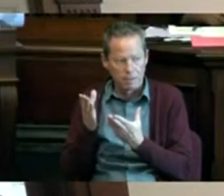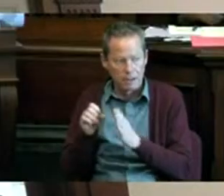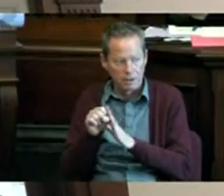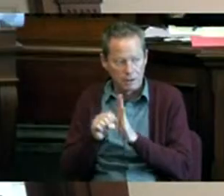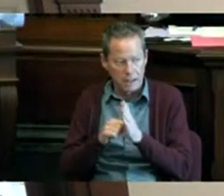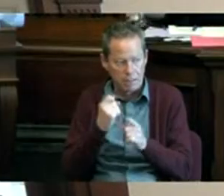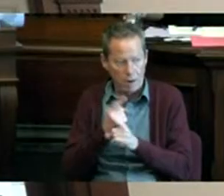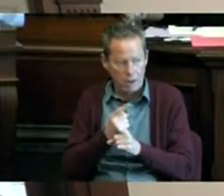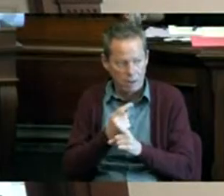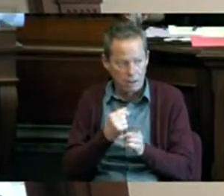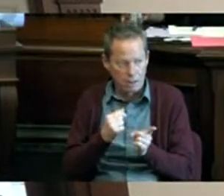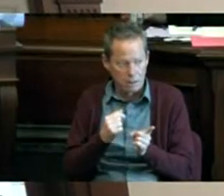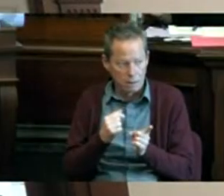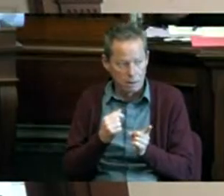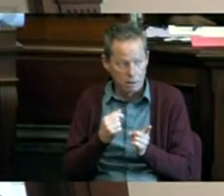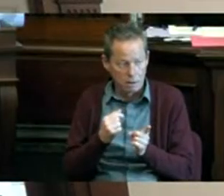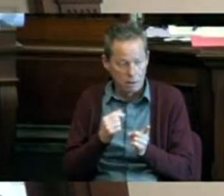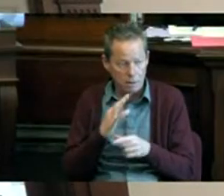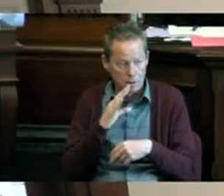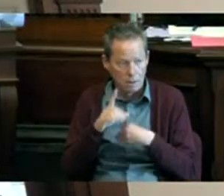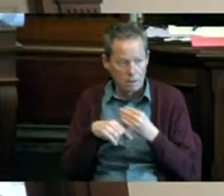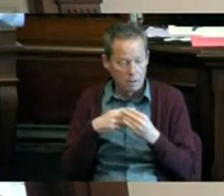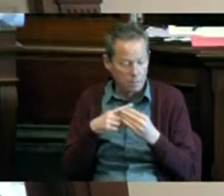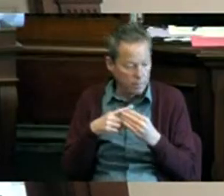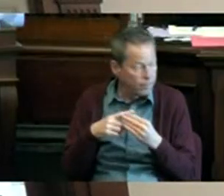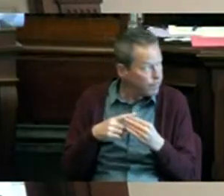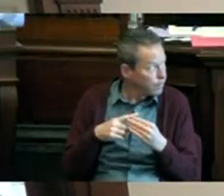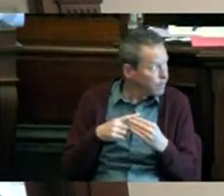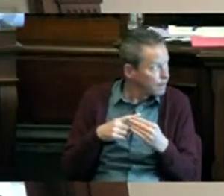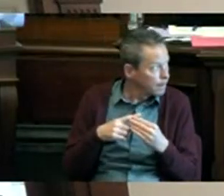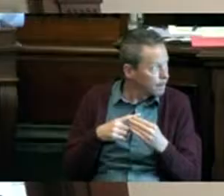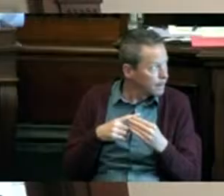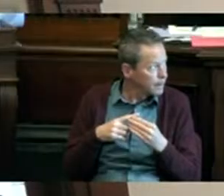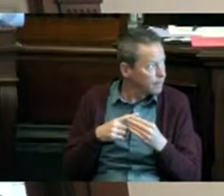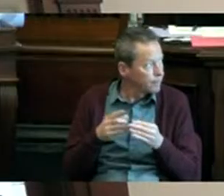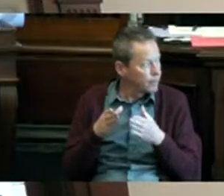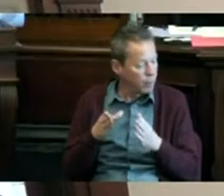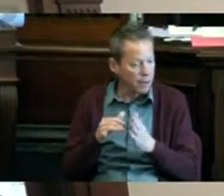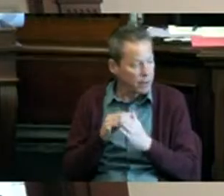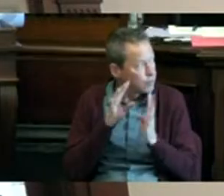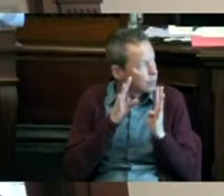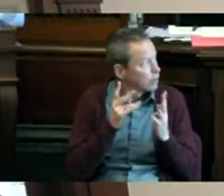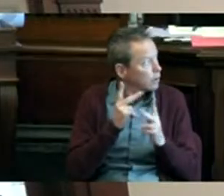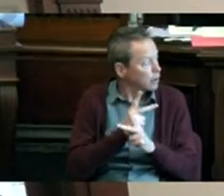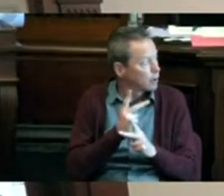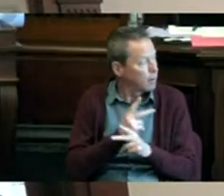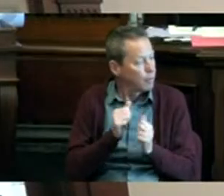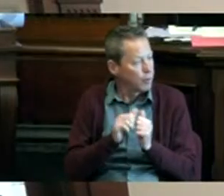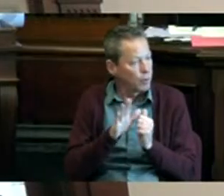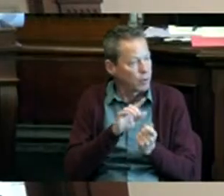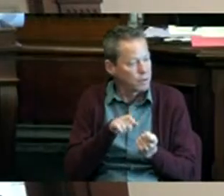processes for making the particular evaluations that you submitted to the state. Correct?